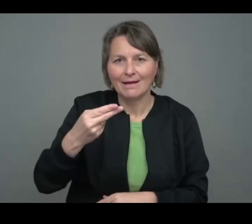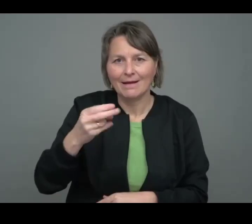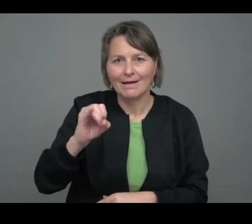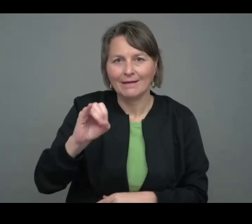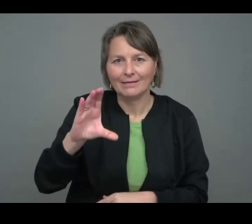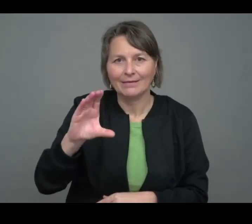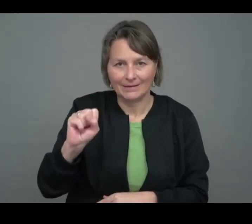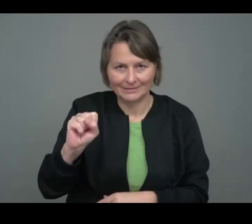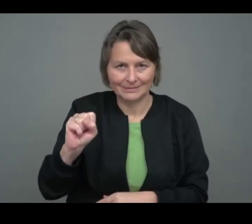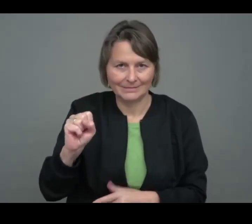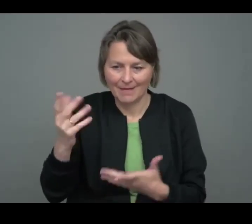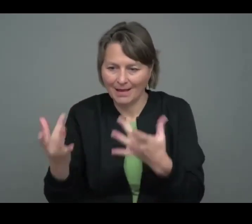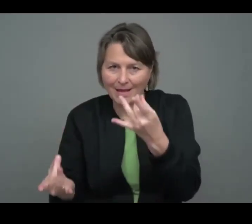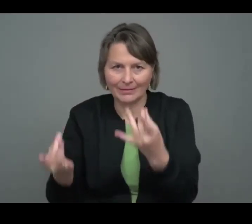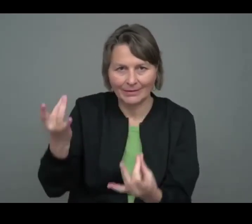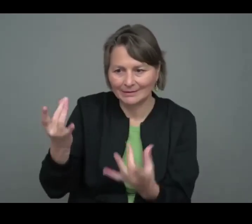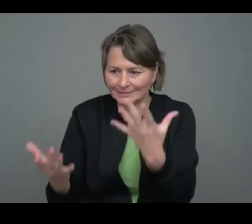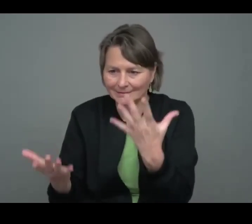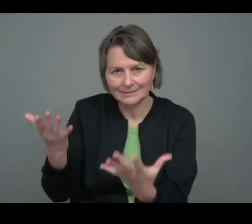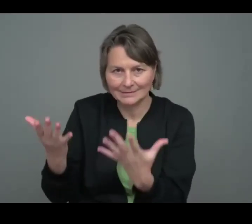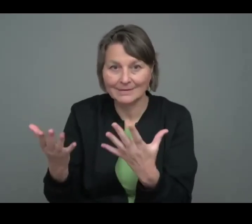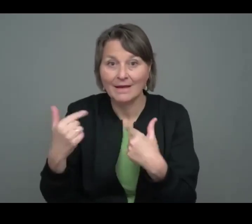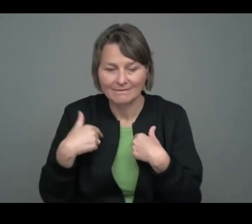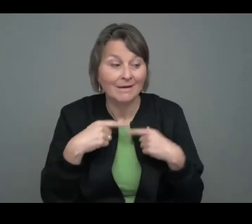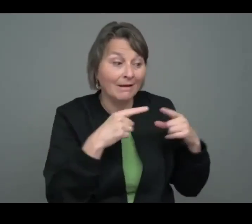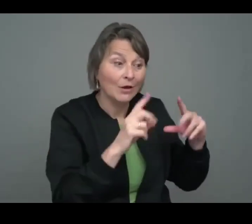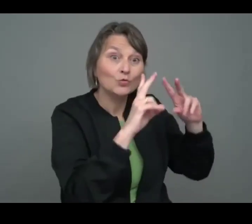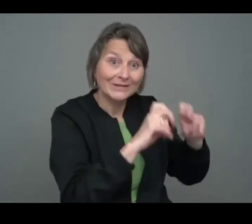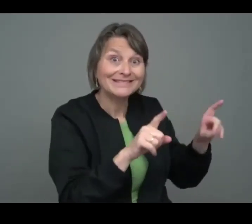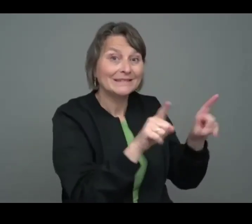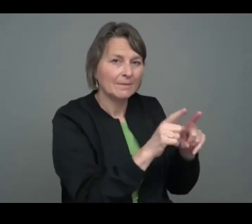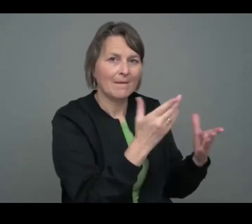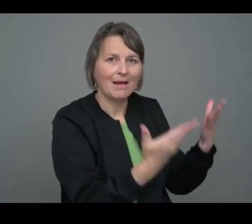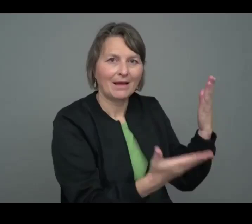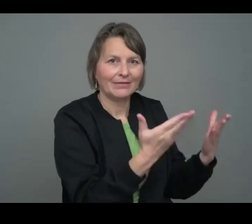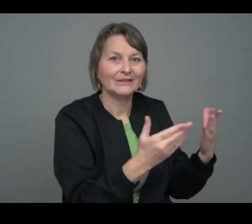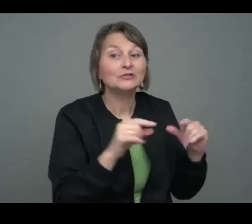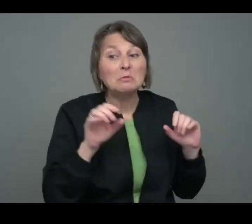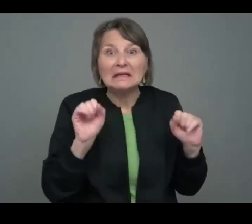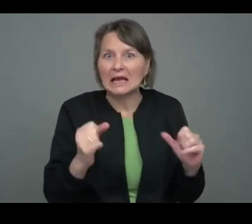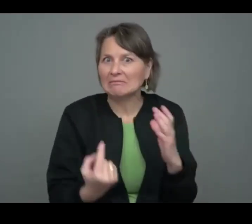field. And as you know, for sign language interpreters, you have your code of ethics, so you have values,